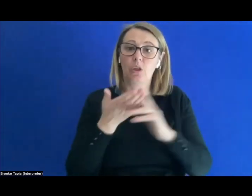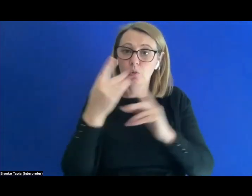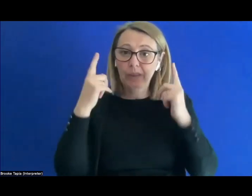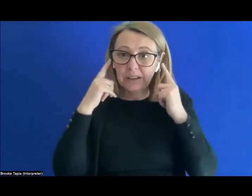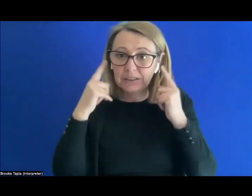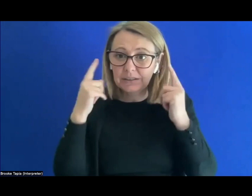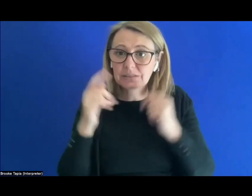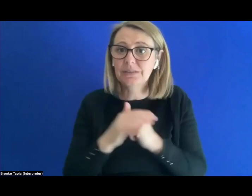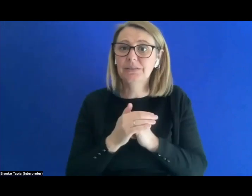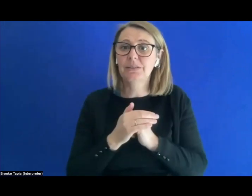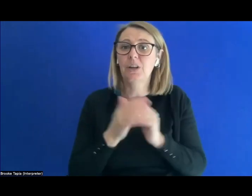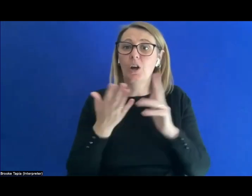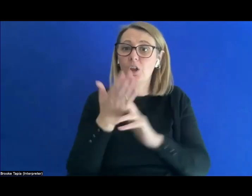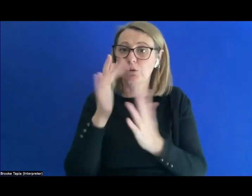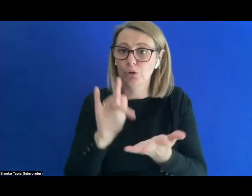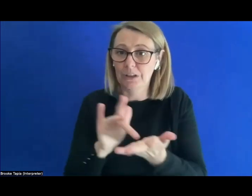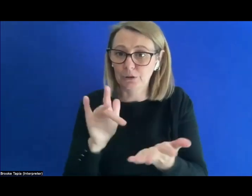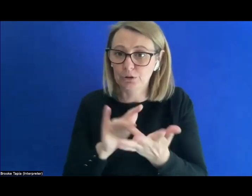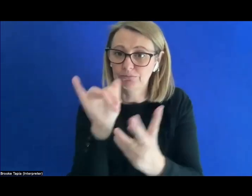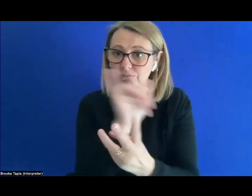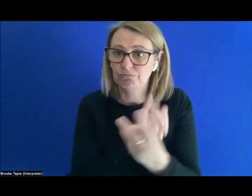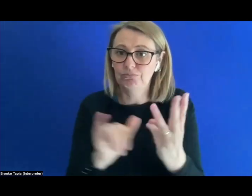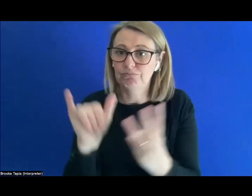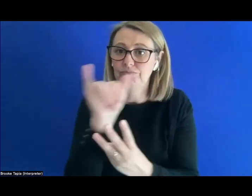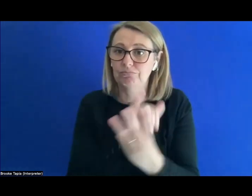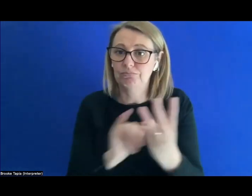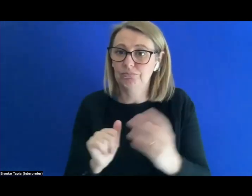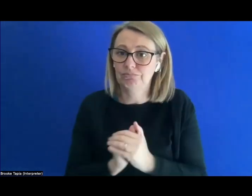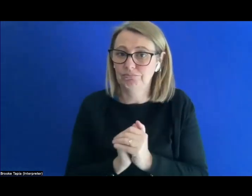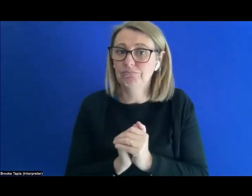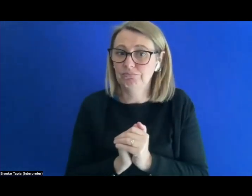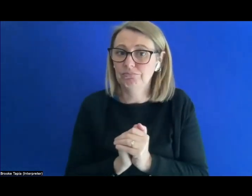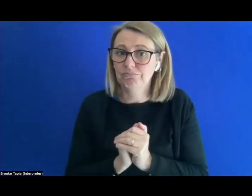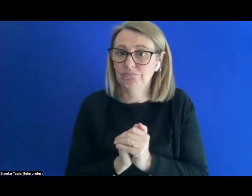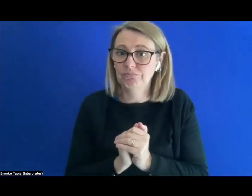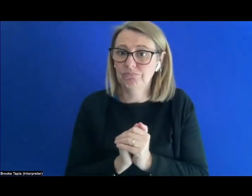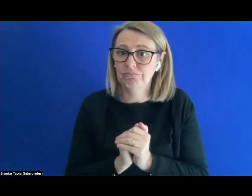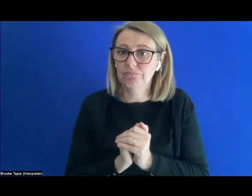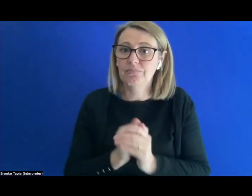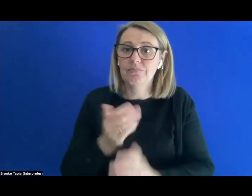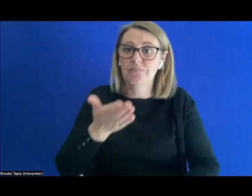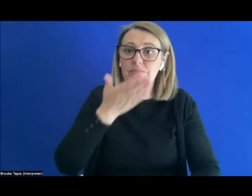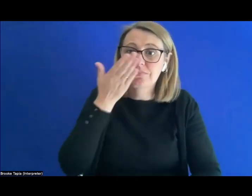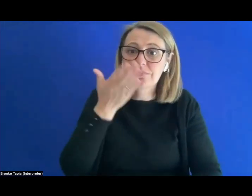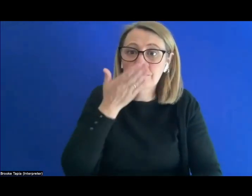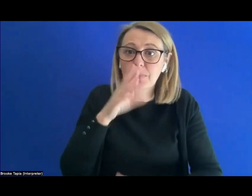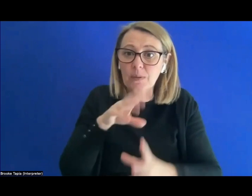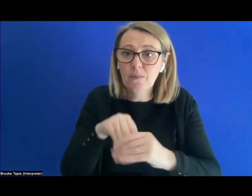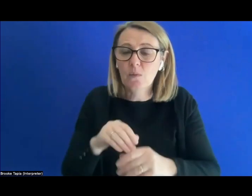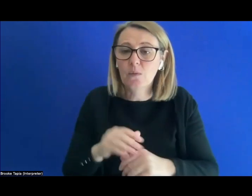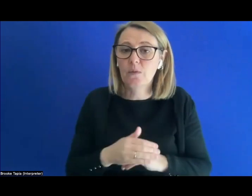sense of touch? Is there a sense of smell involved here, do they need to mouth things, is it their